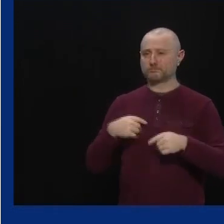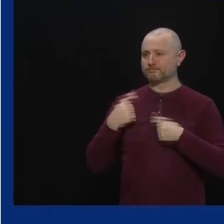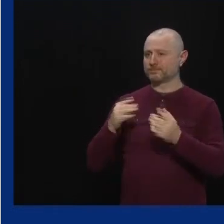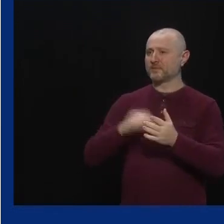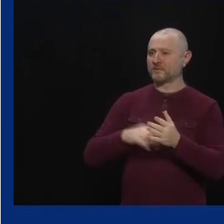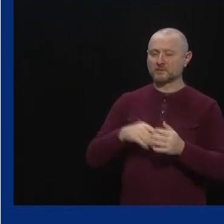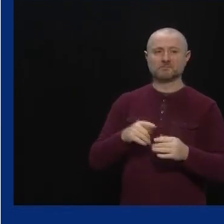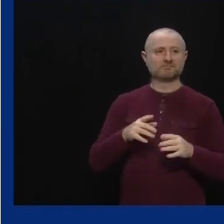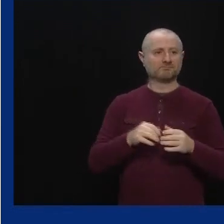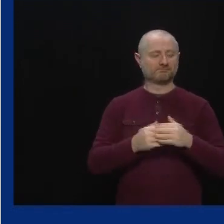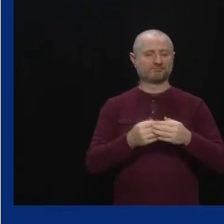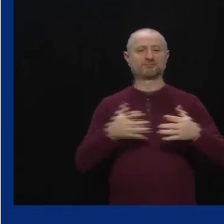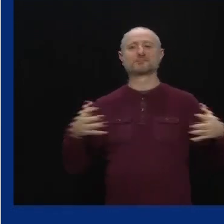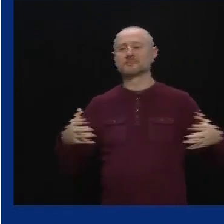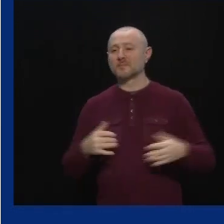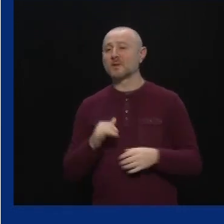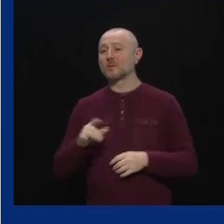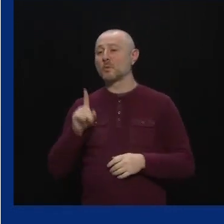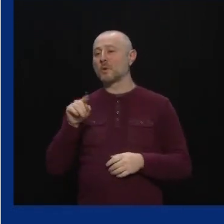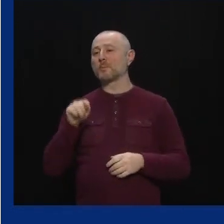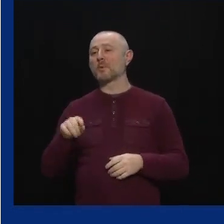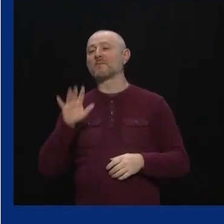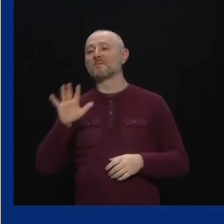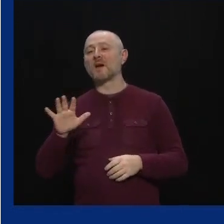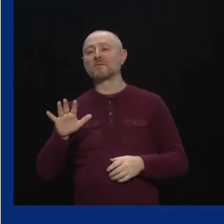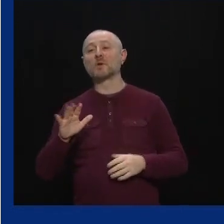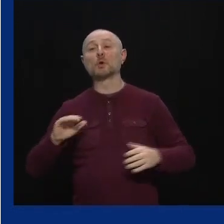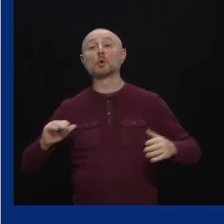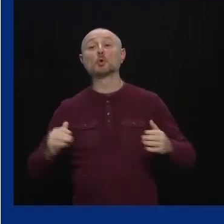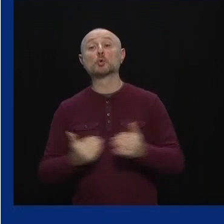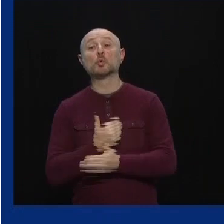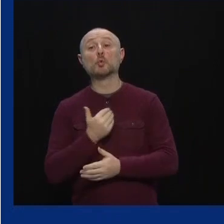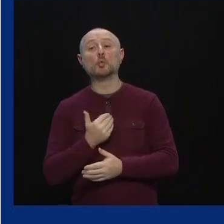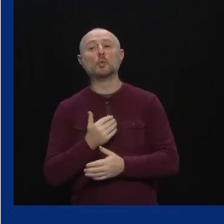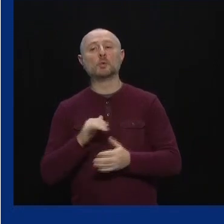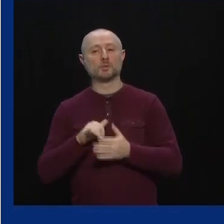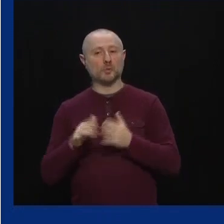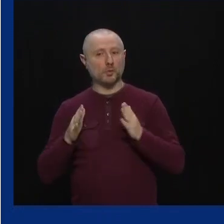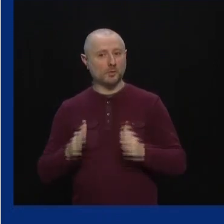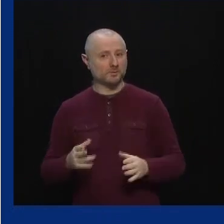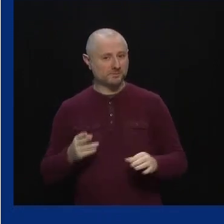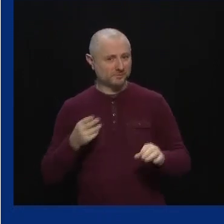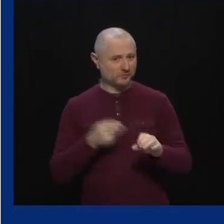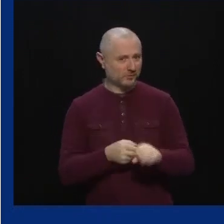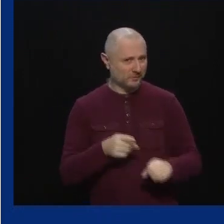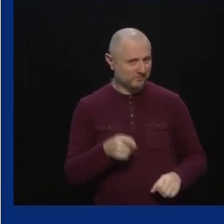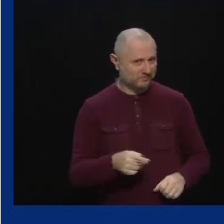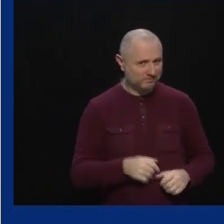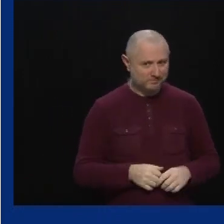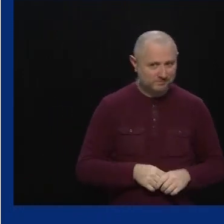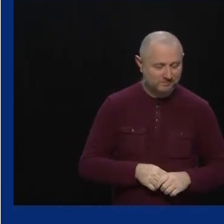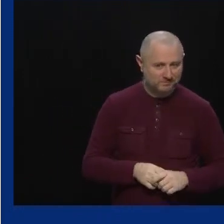INSURANCE. WE'VE HAD A HUGE SURGE OF ENROLLMENT DURING THE PANDEMIC